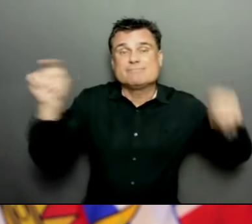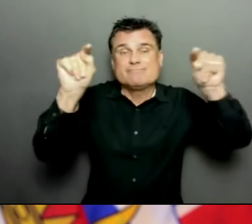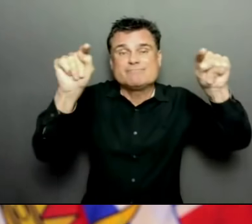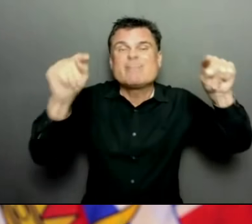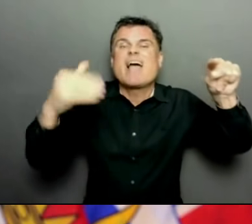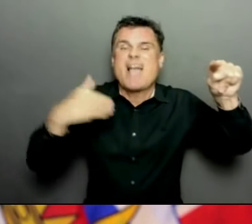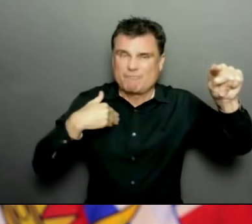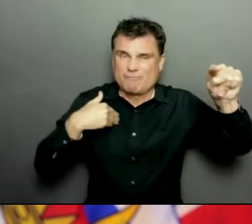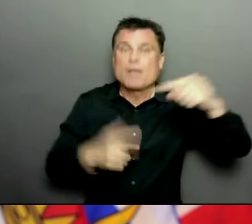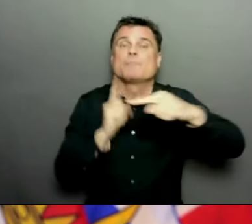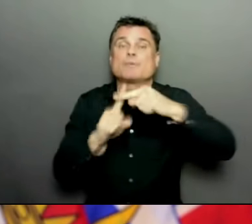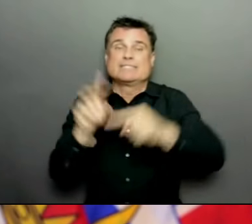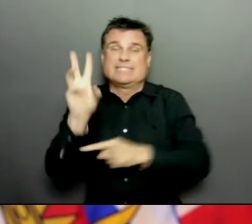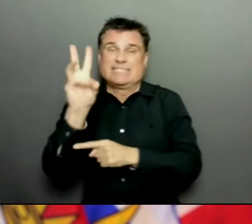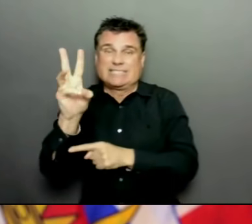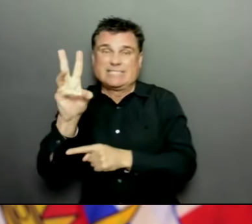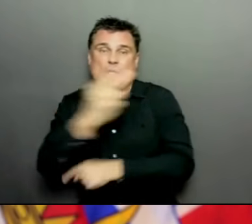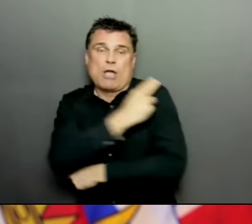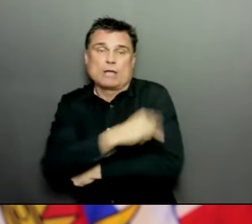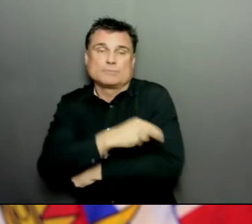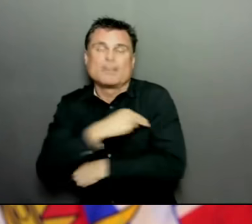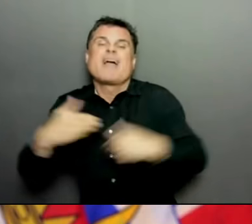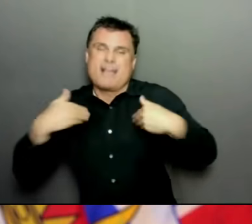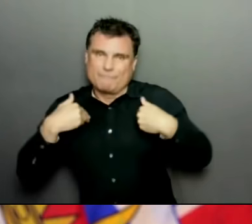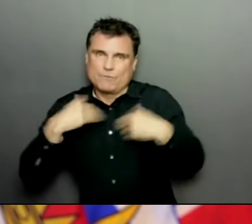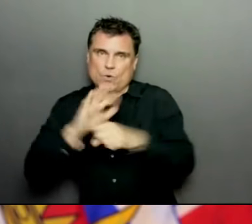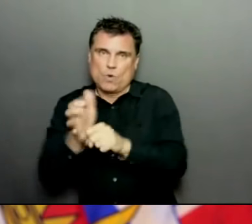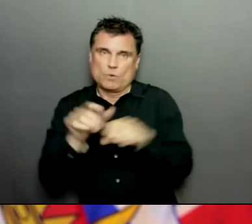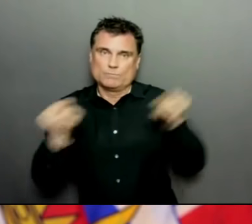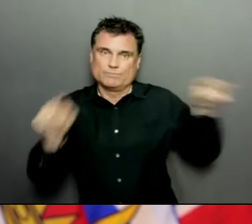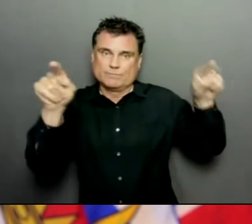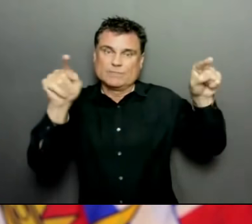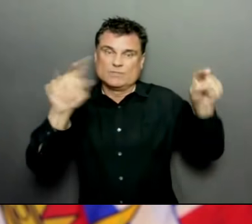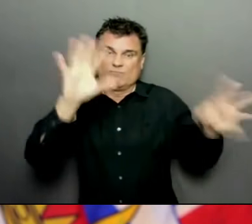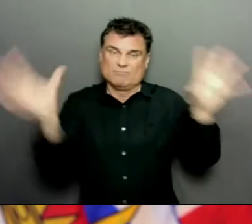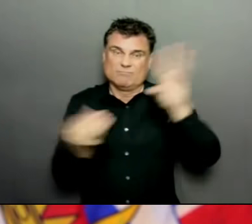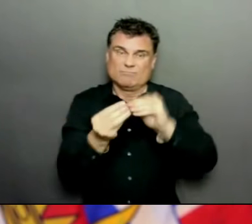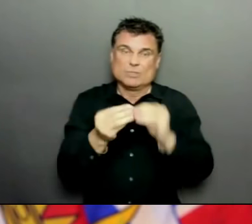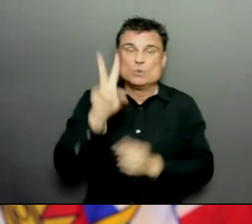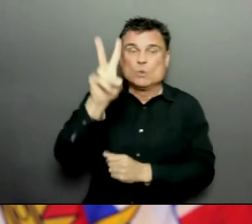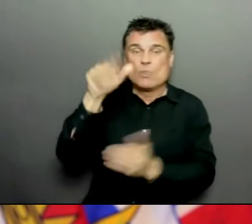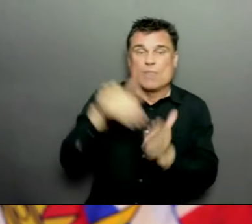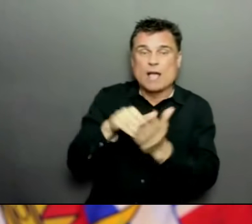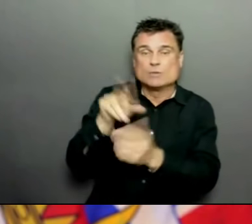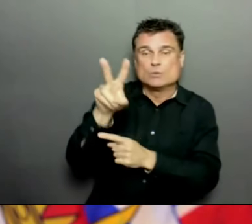We have 1000 residents and 792 staff with active cases. In addition,